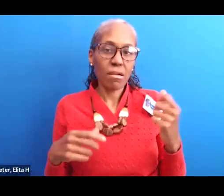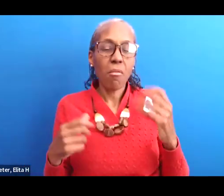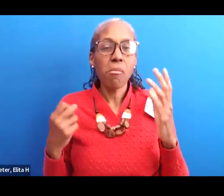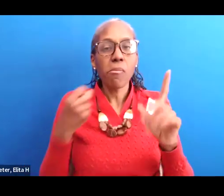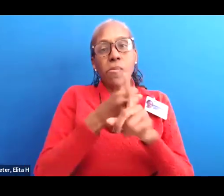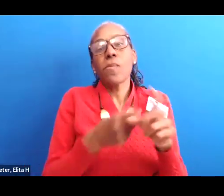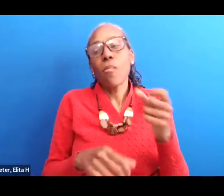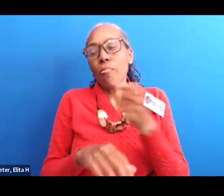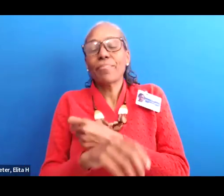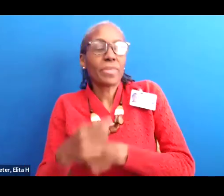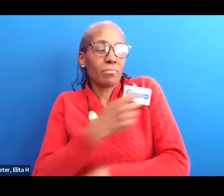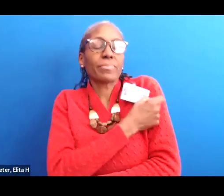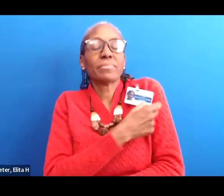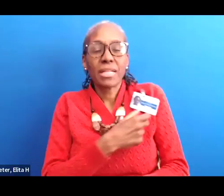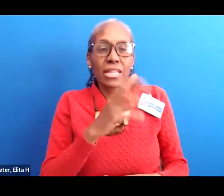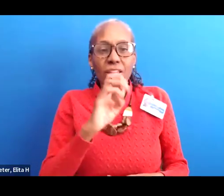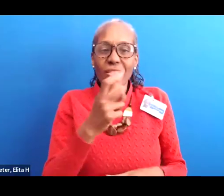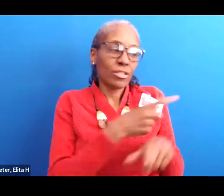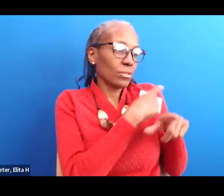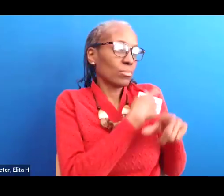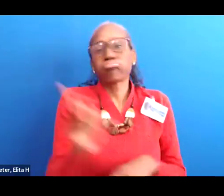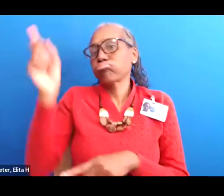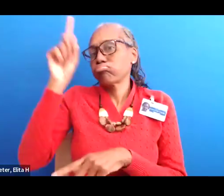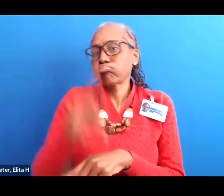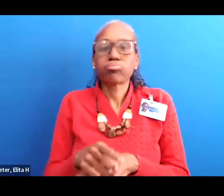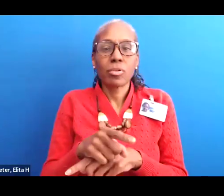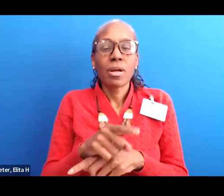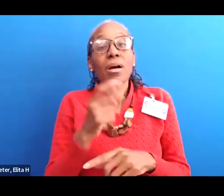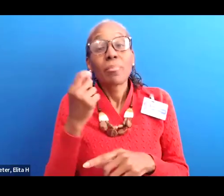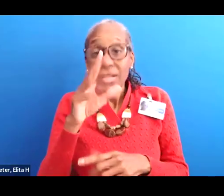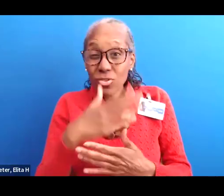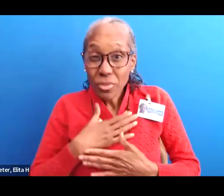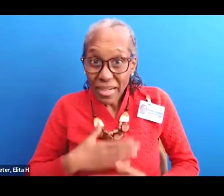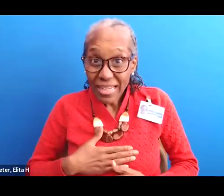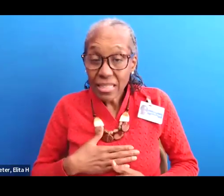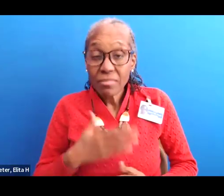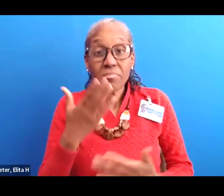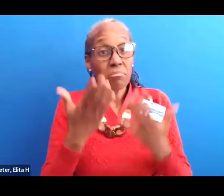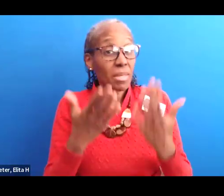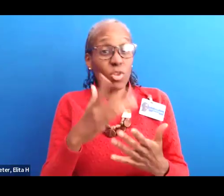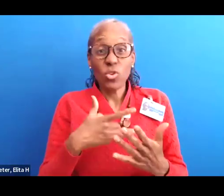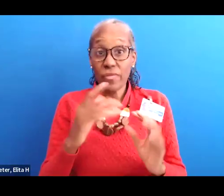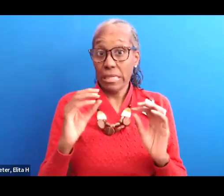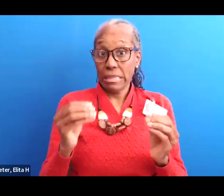You're getting to bed and they just throw their legs over there. This is your body. Even though you might not feel it, you need to take